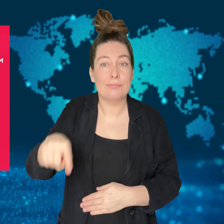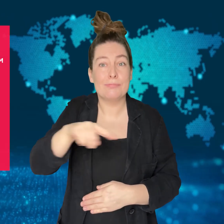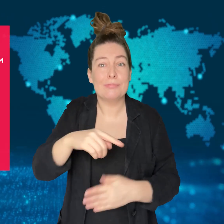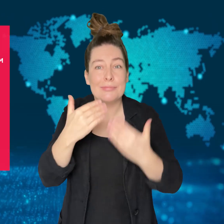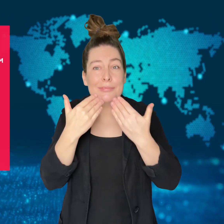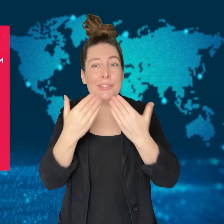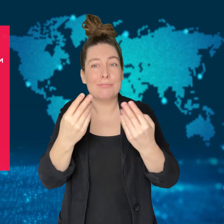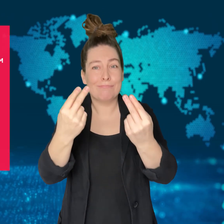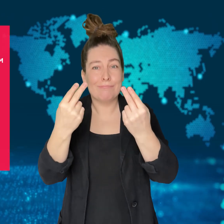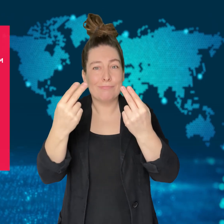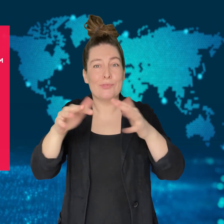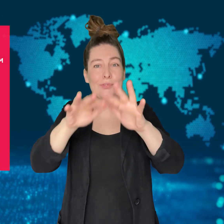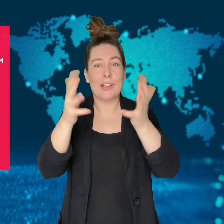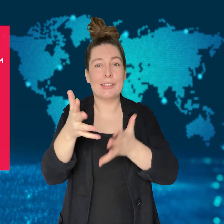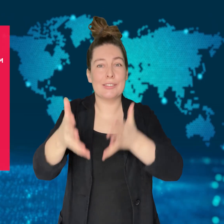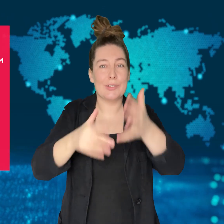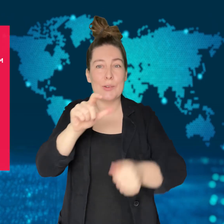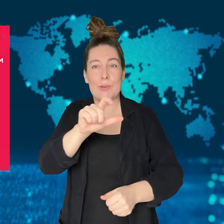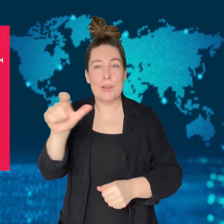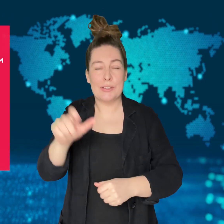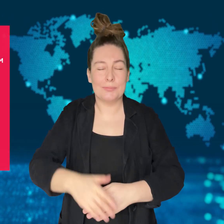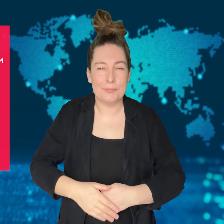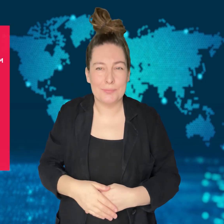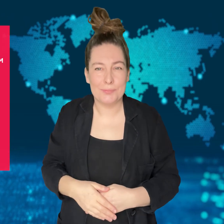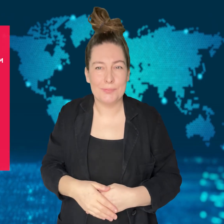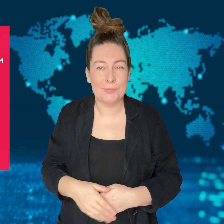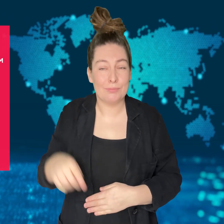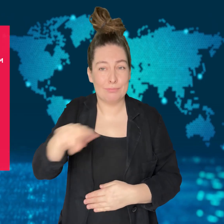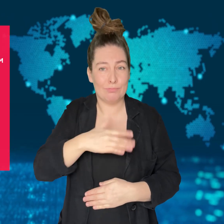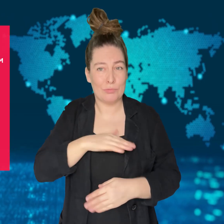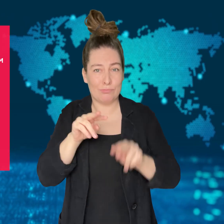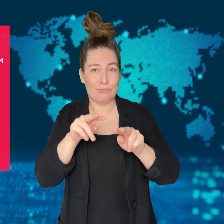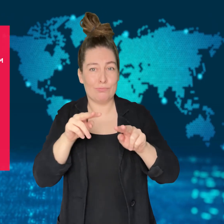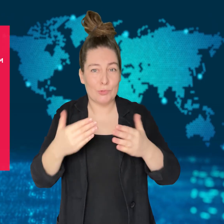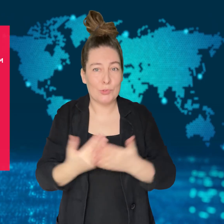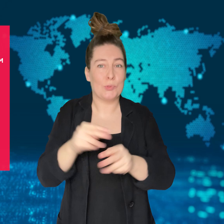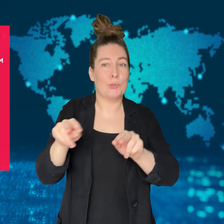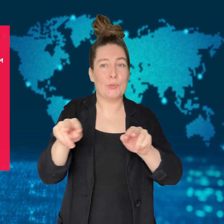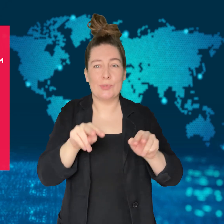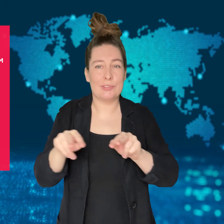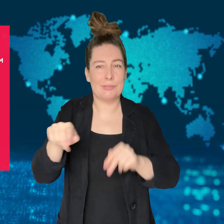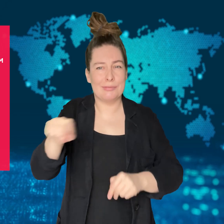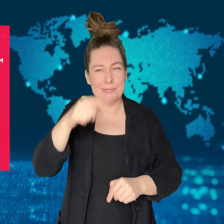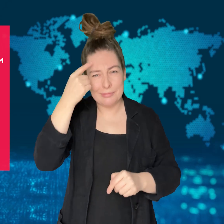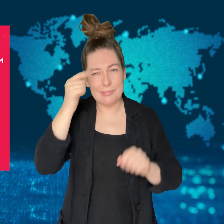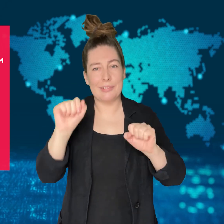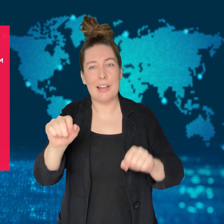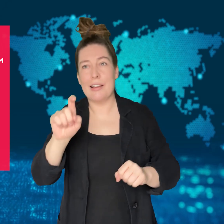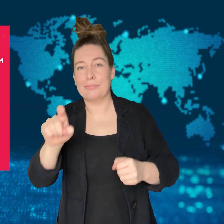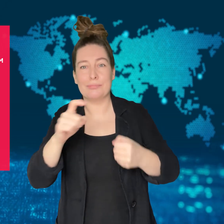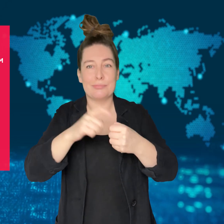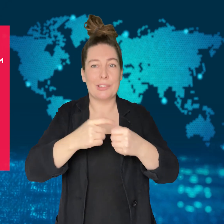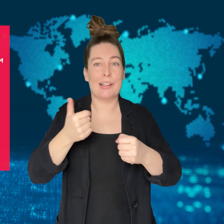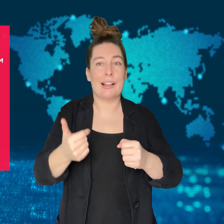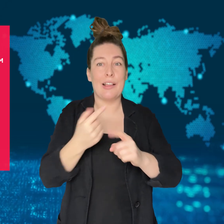Thank you for watching WorldSign Week. Don't forget to subscribe, like, and follow H3 World TV to